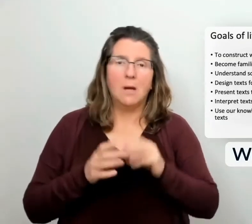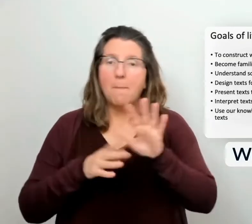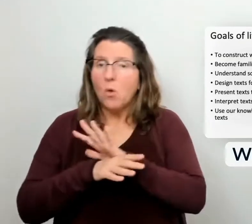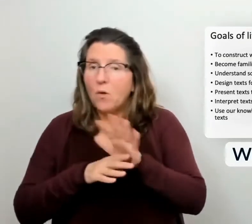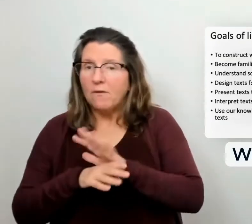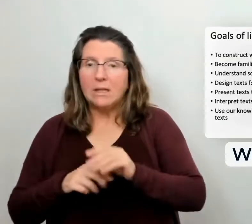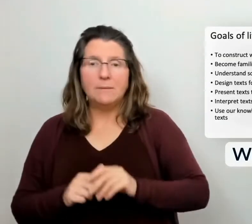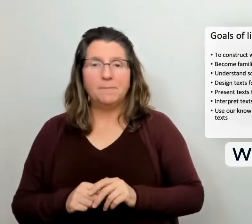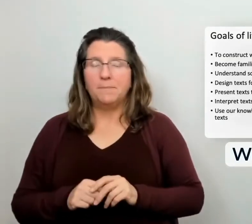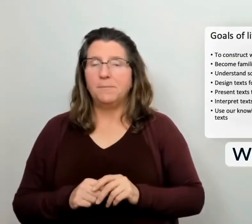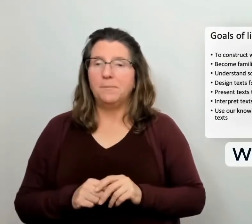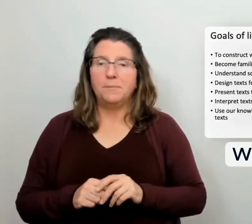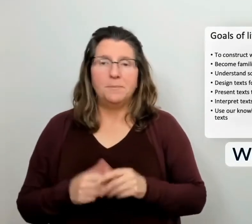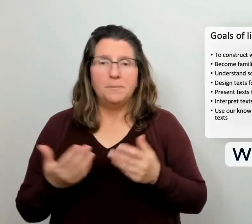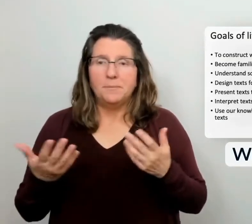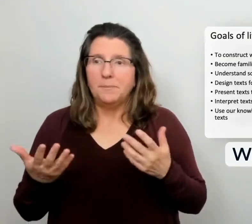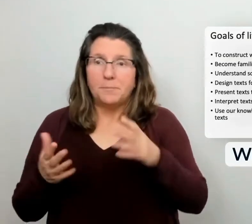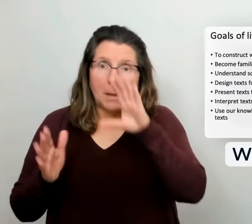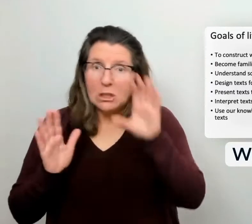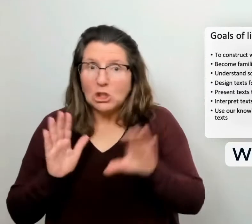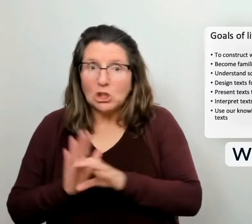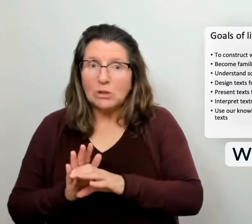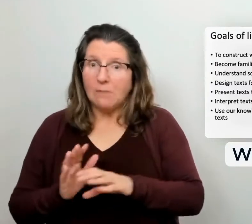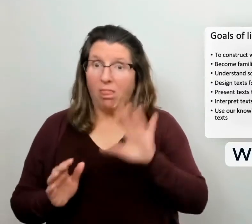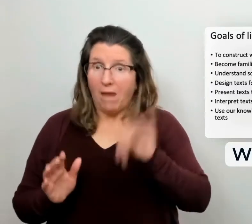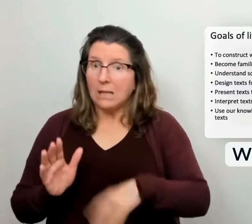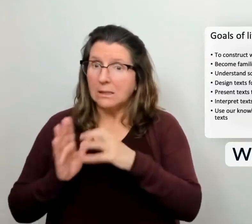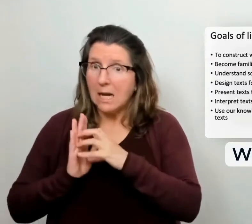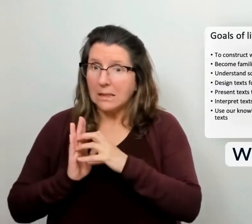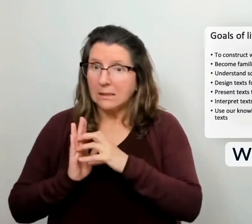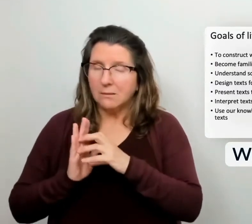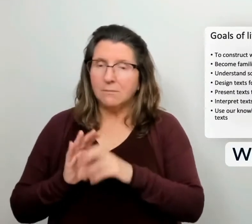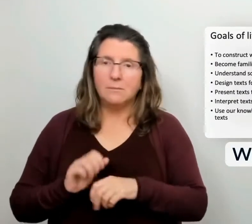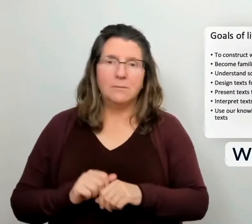Movies, or images - those are forms of texts.